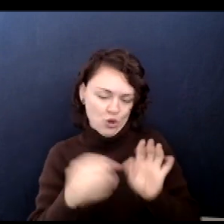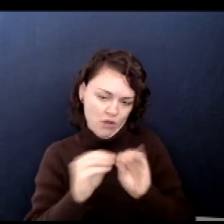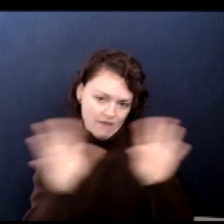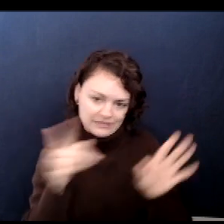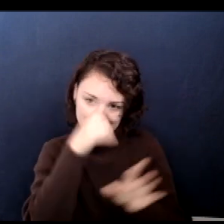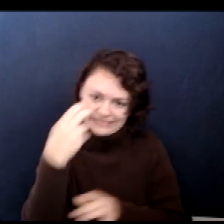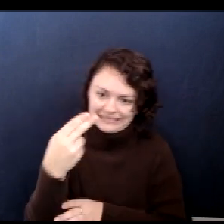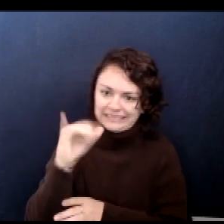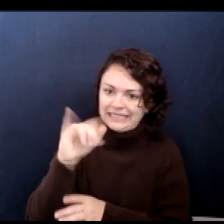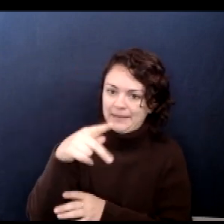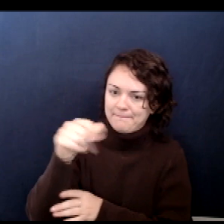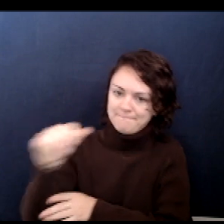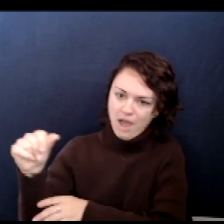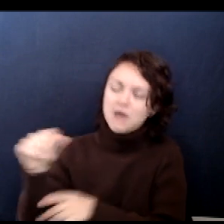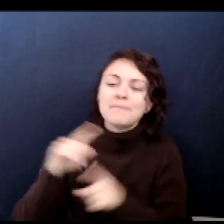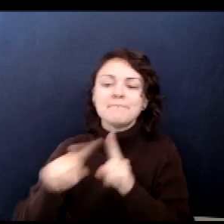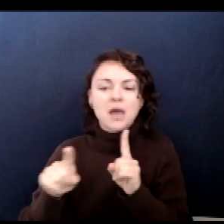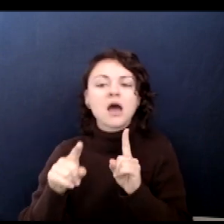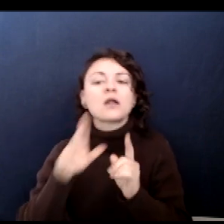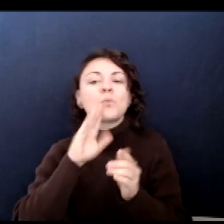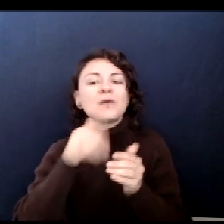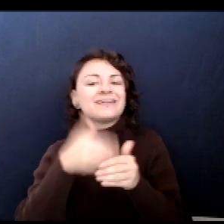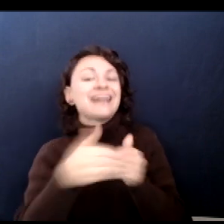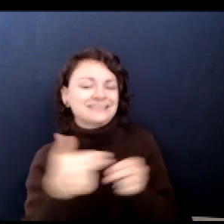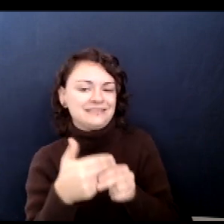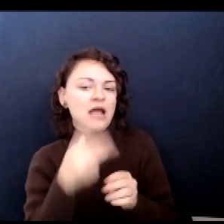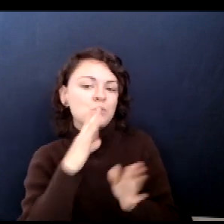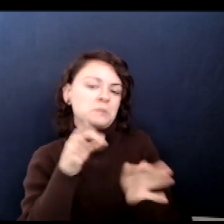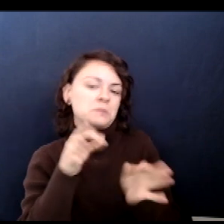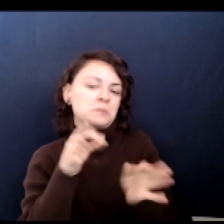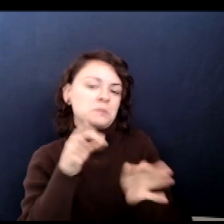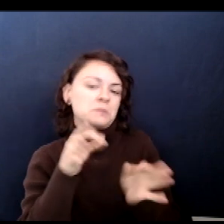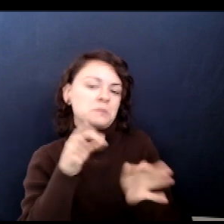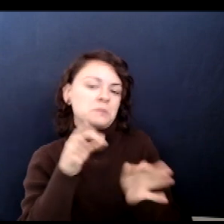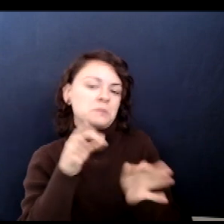I'll get into why. next, please.